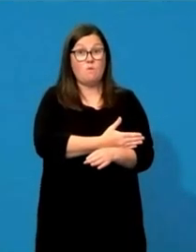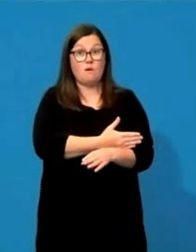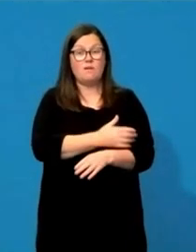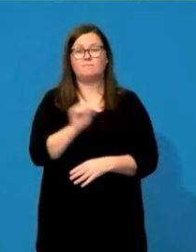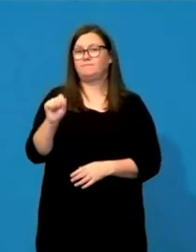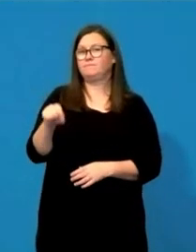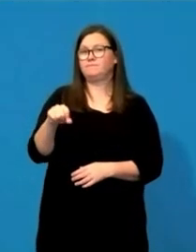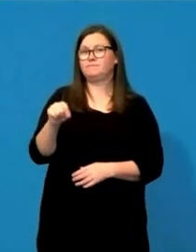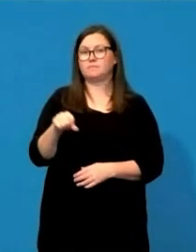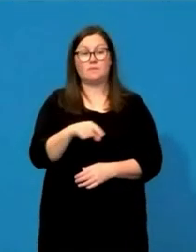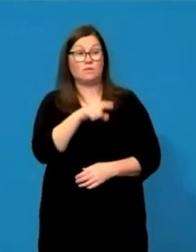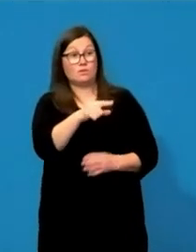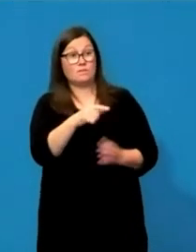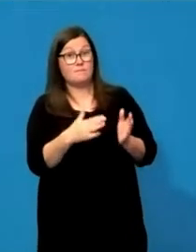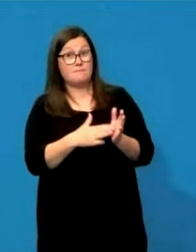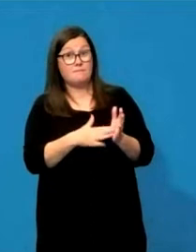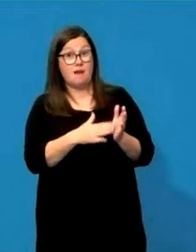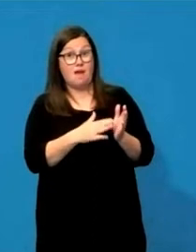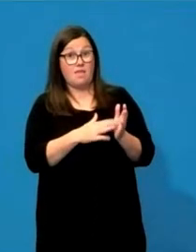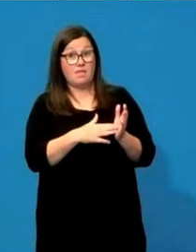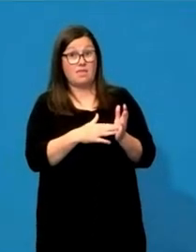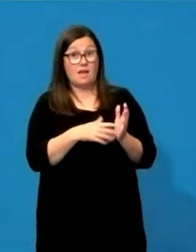Yes, I'm Ronita's mum and carer.